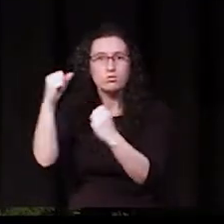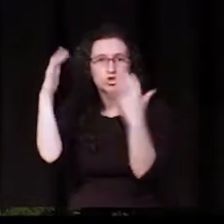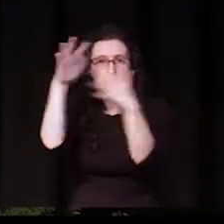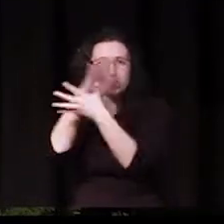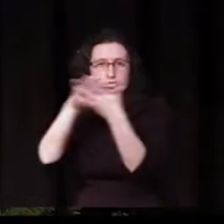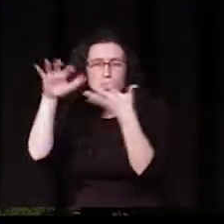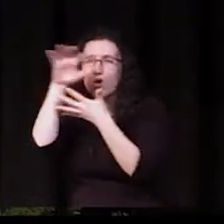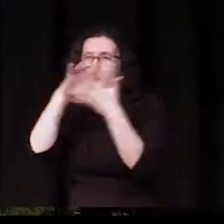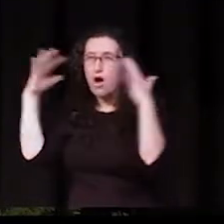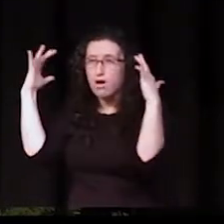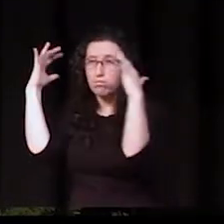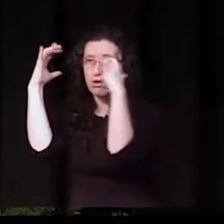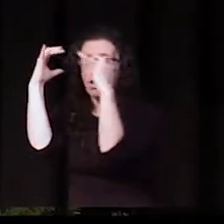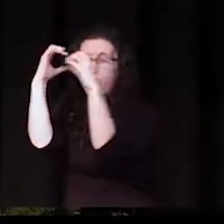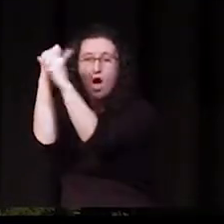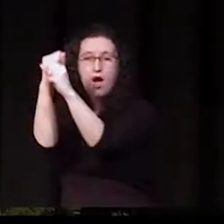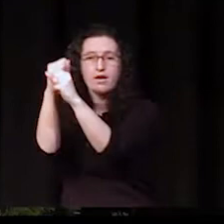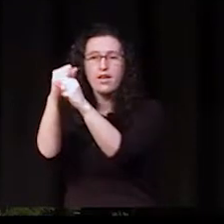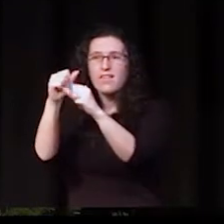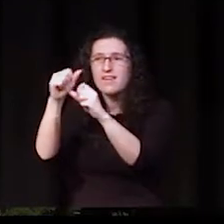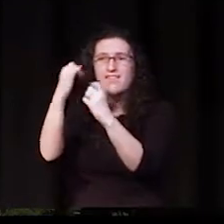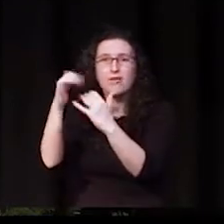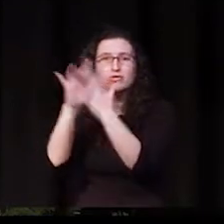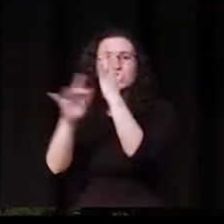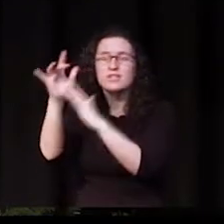there was this growing space around Him,